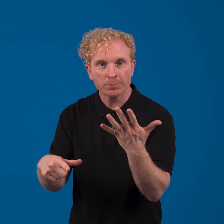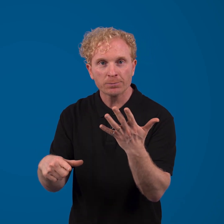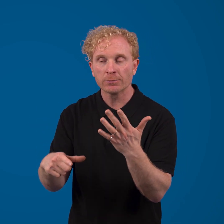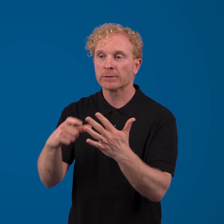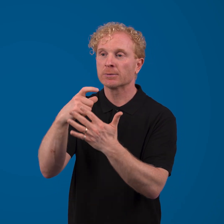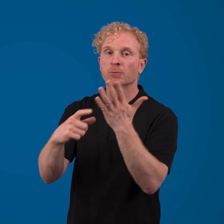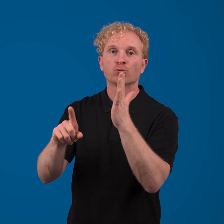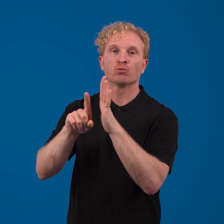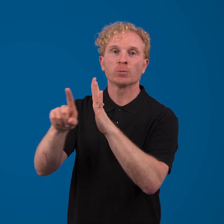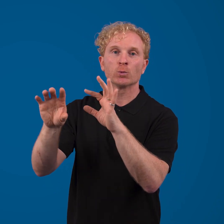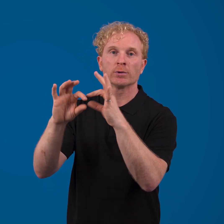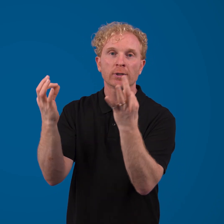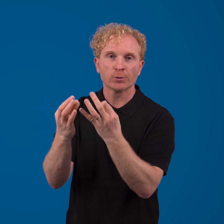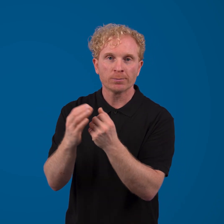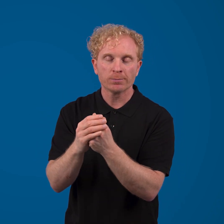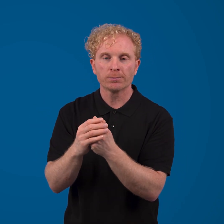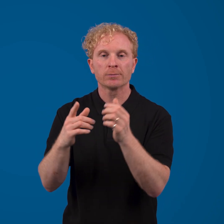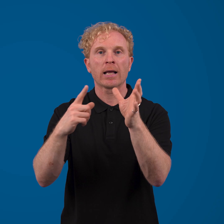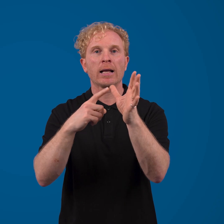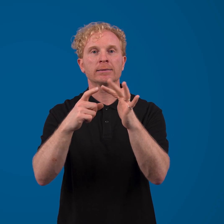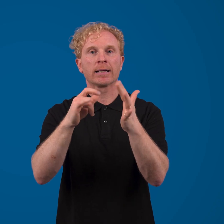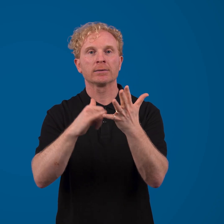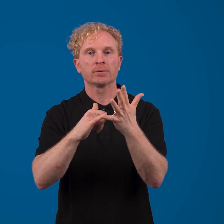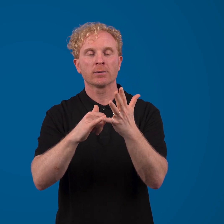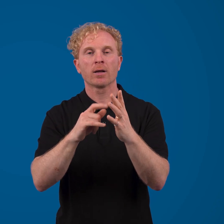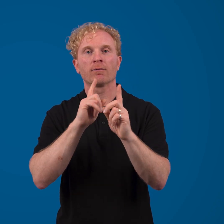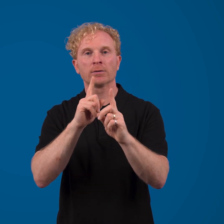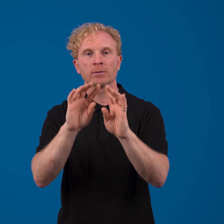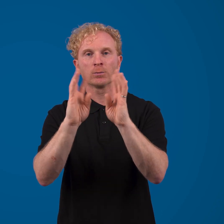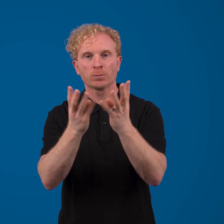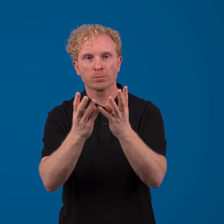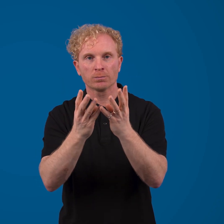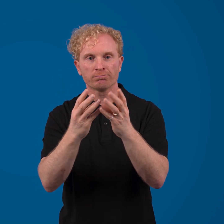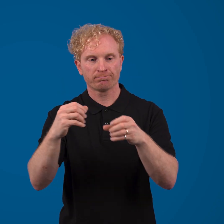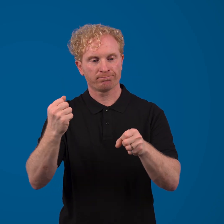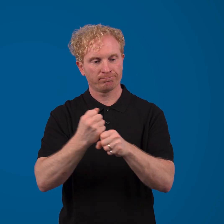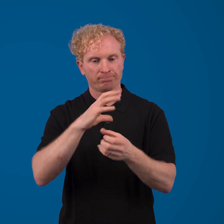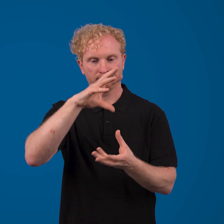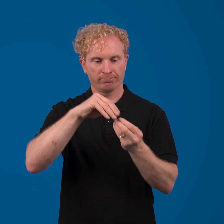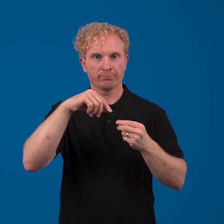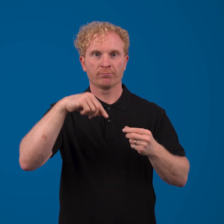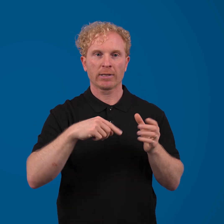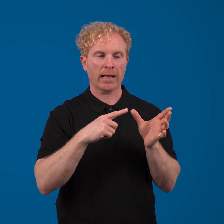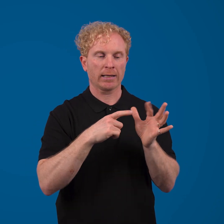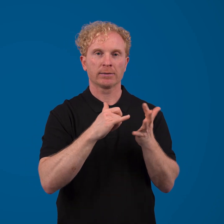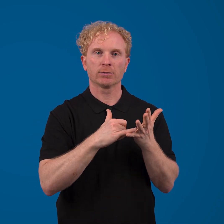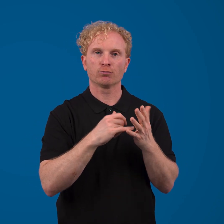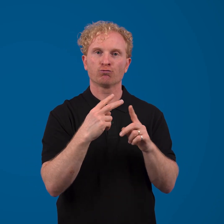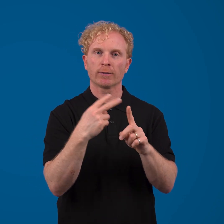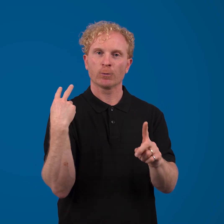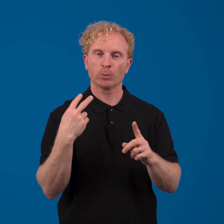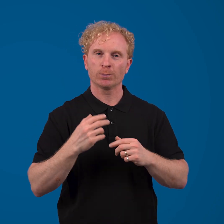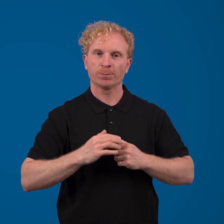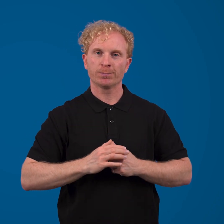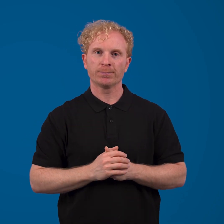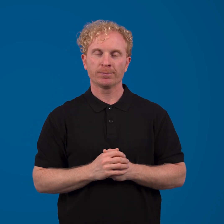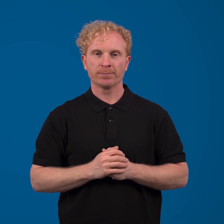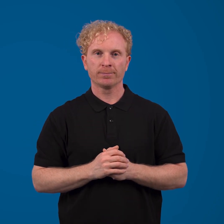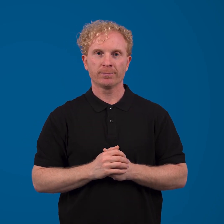Disability Representative Organisations, and ADS Advisory Council have made to ADS Review.